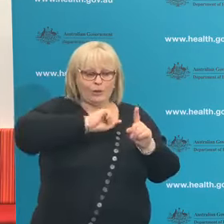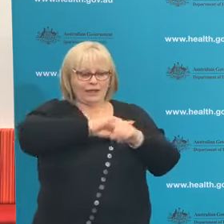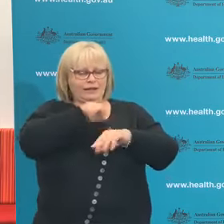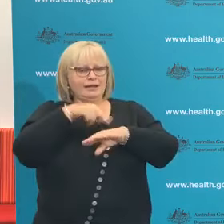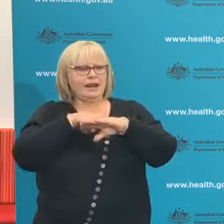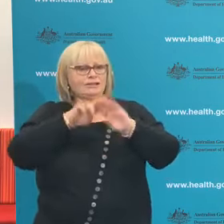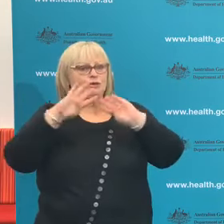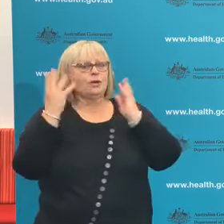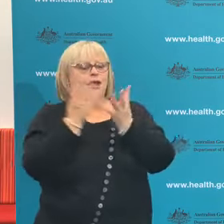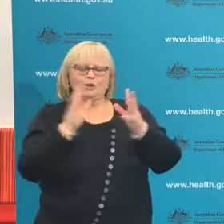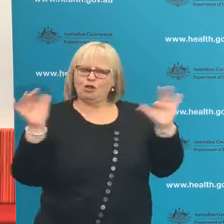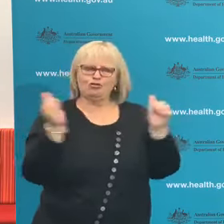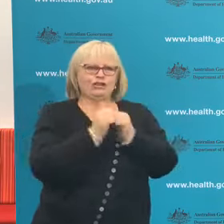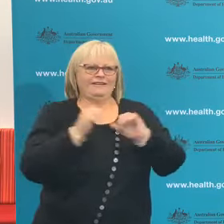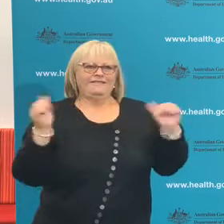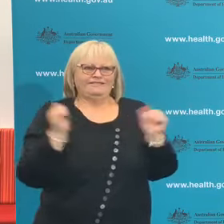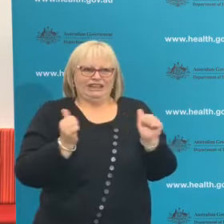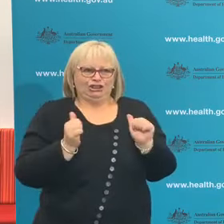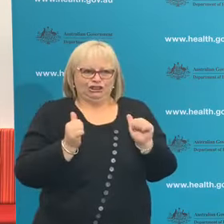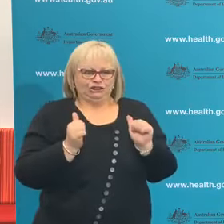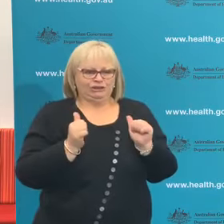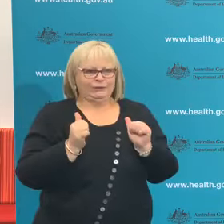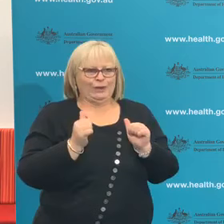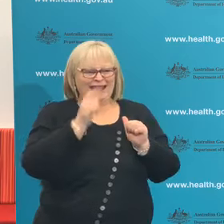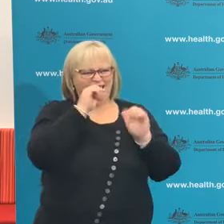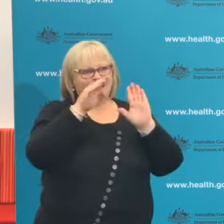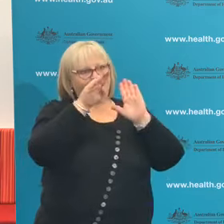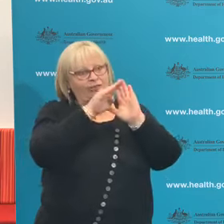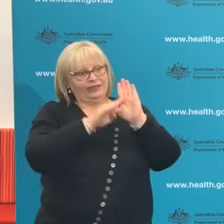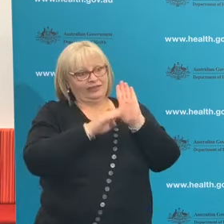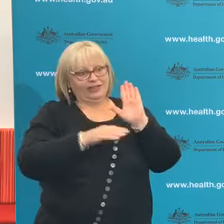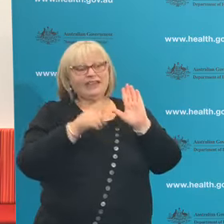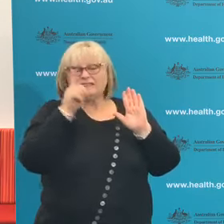Cabinet agreed to a set of parameters within that they could operate.